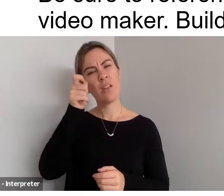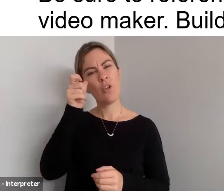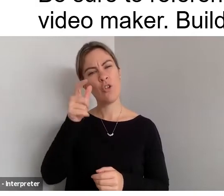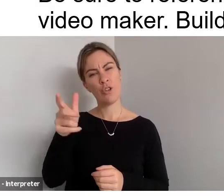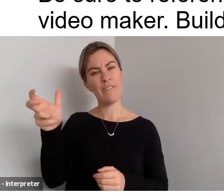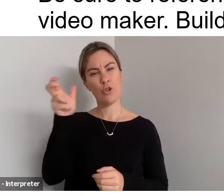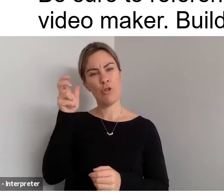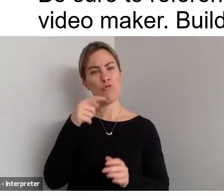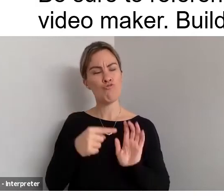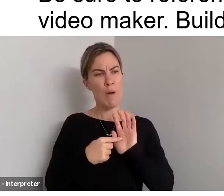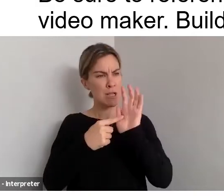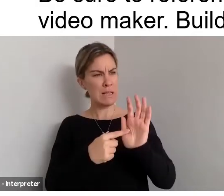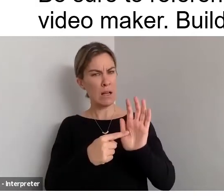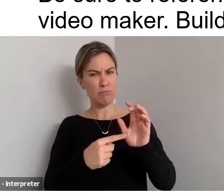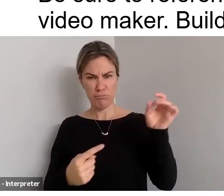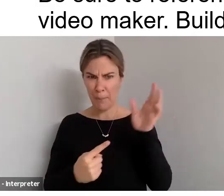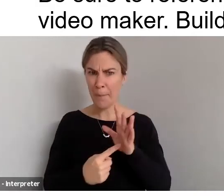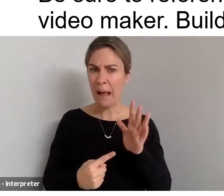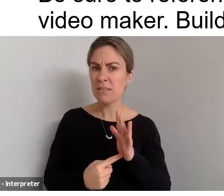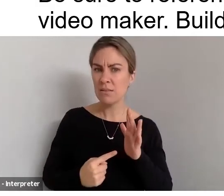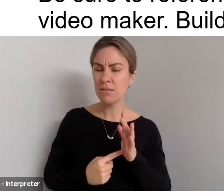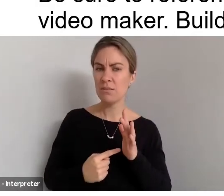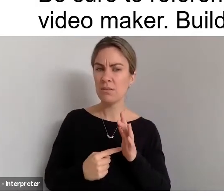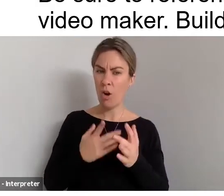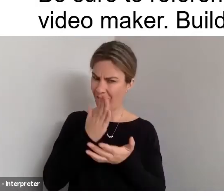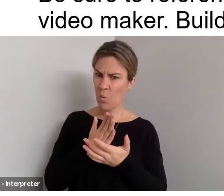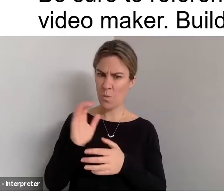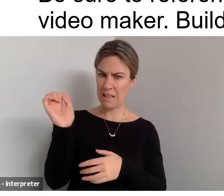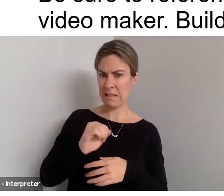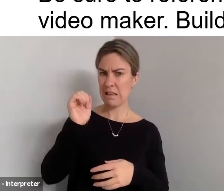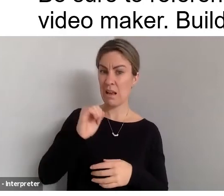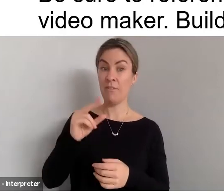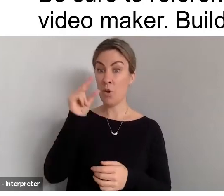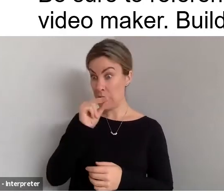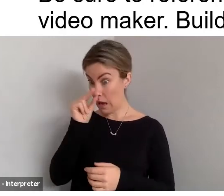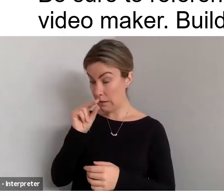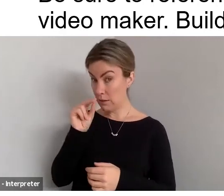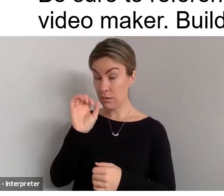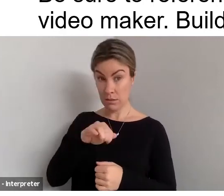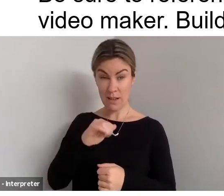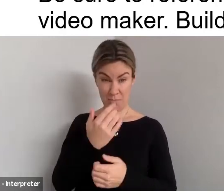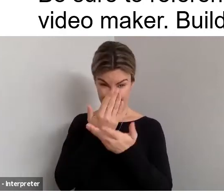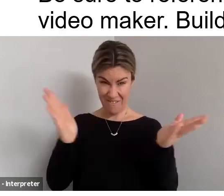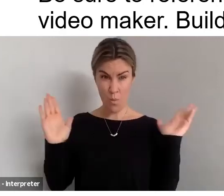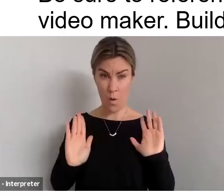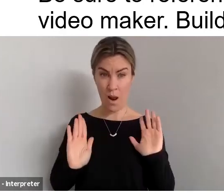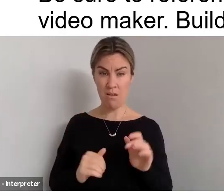" And it does, not just to young people, but to everyone in general.